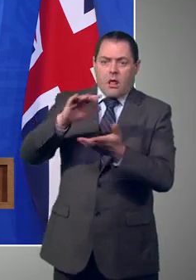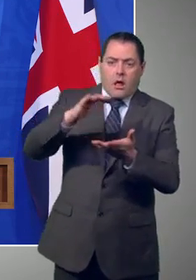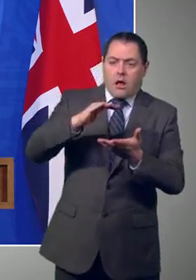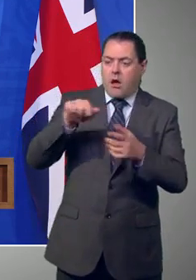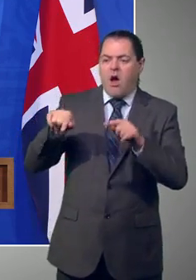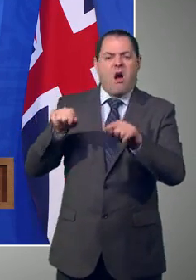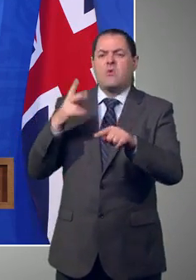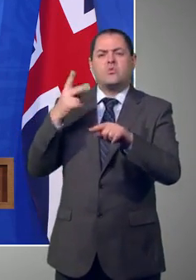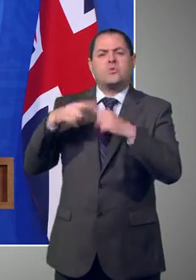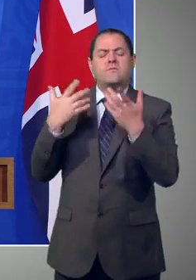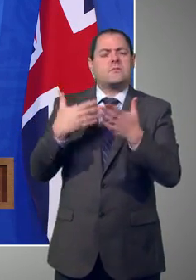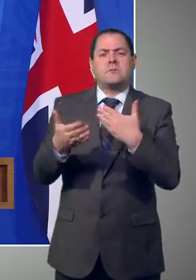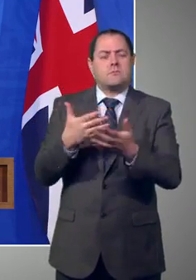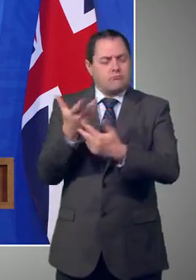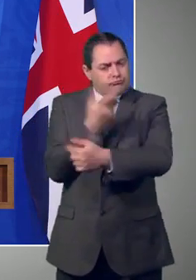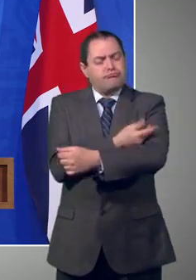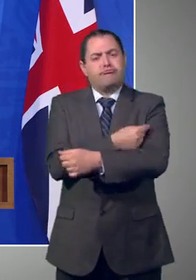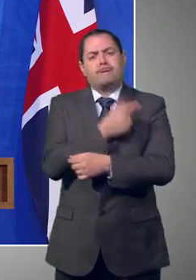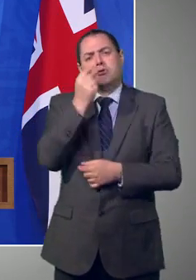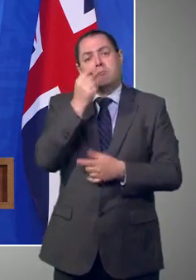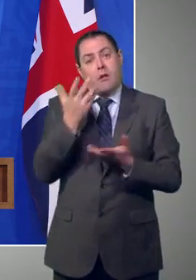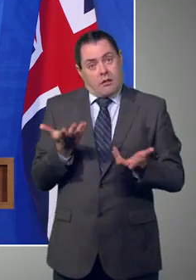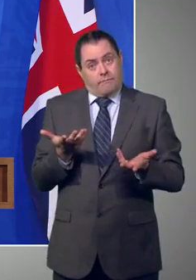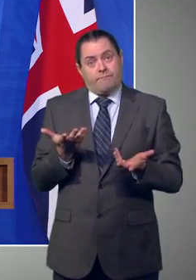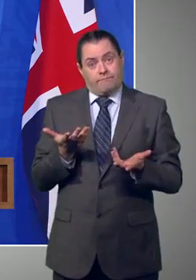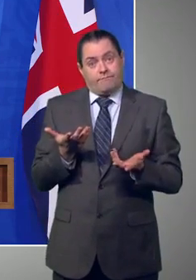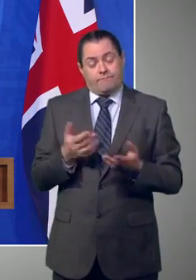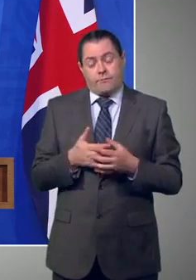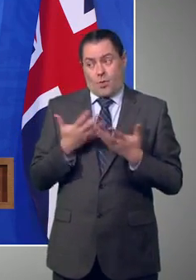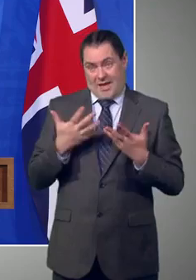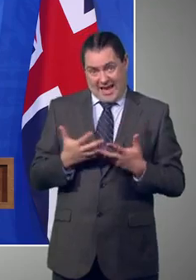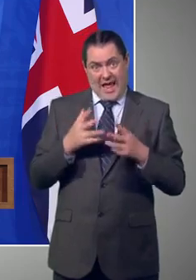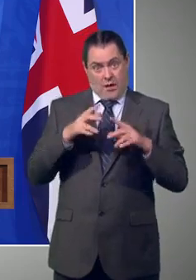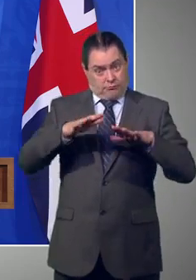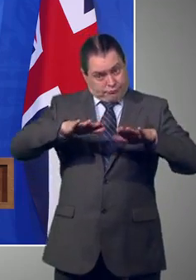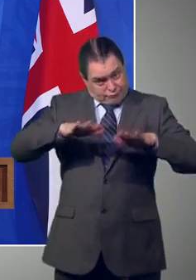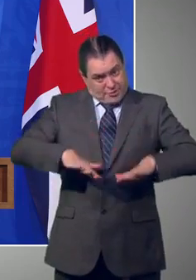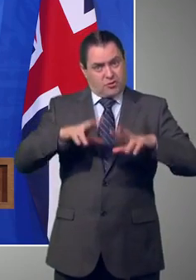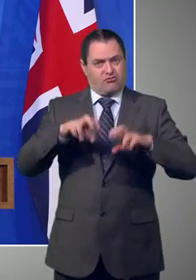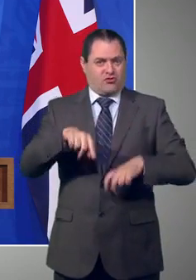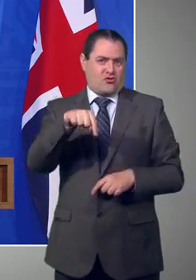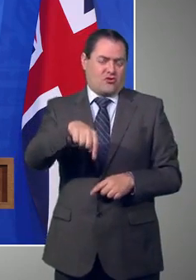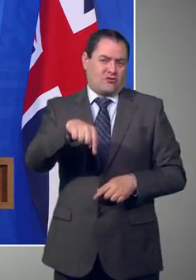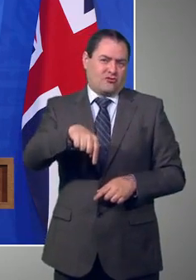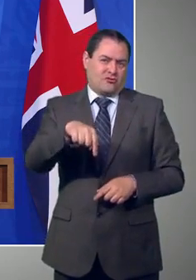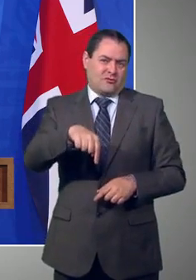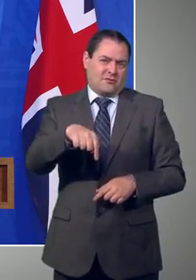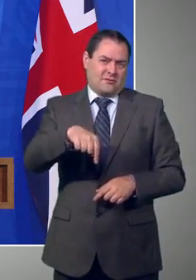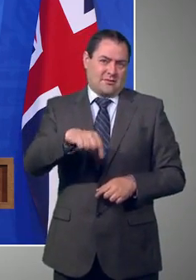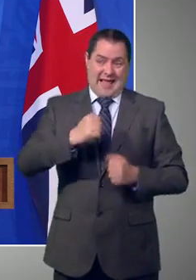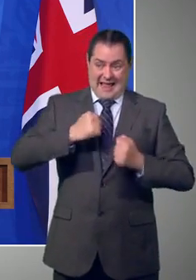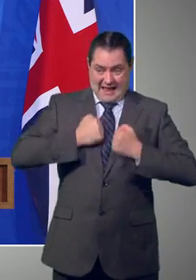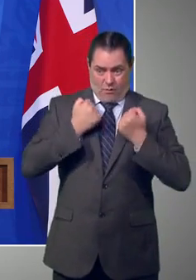frankly to see that once again research, which is taking place